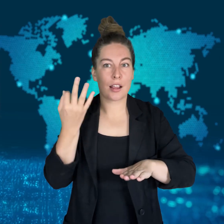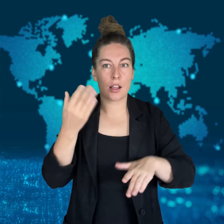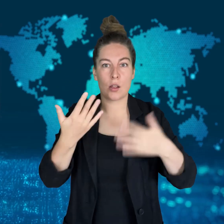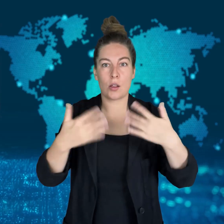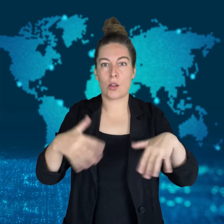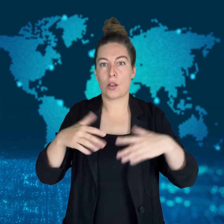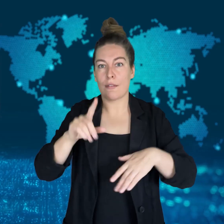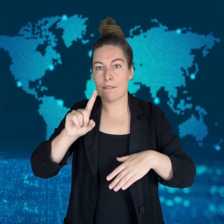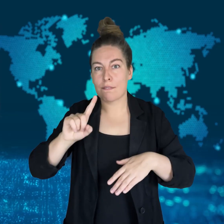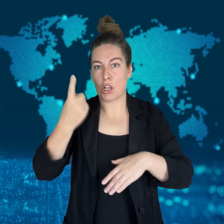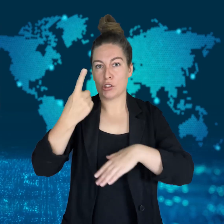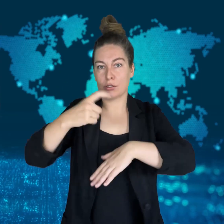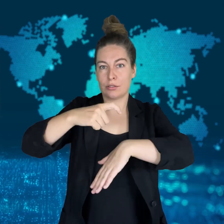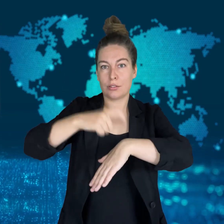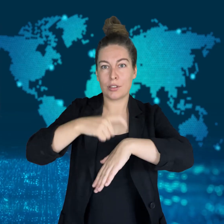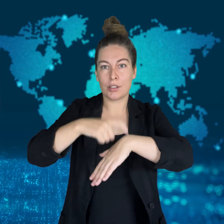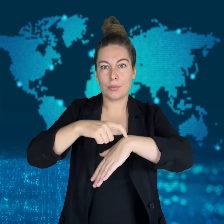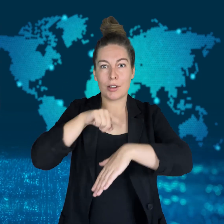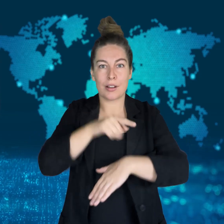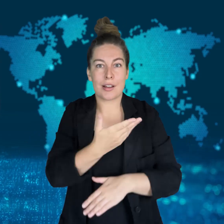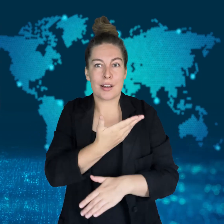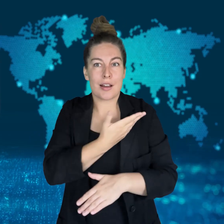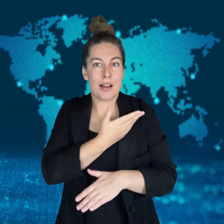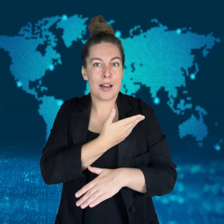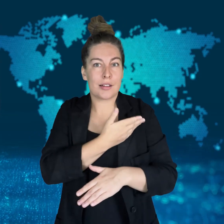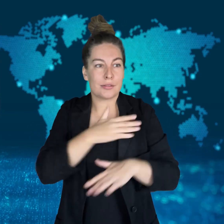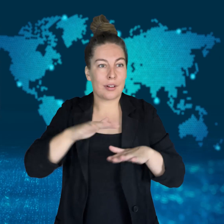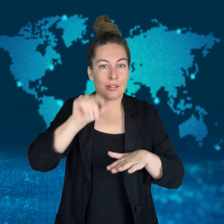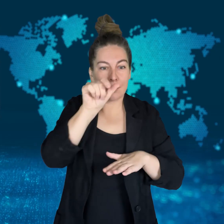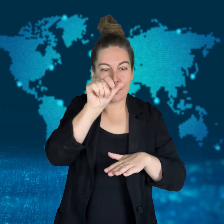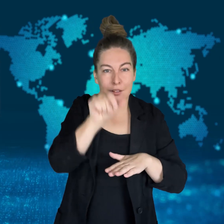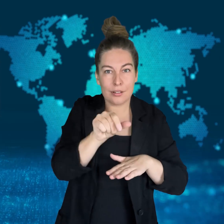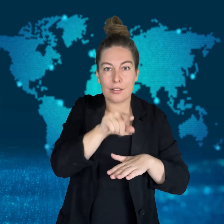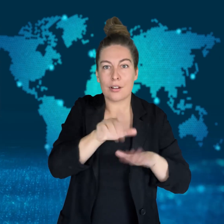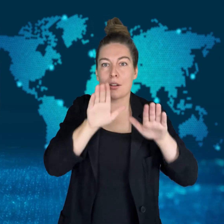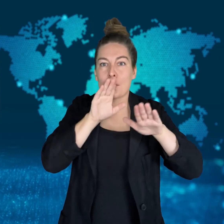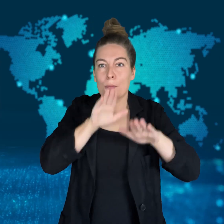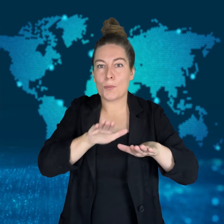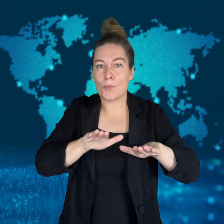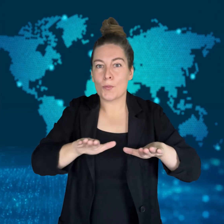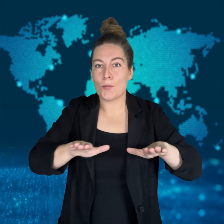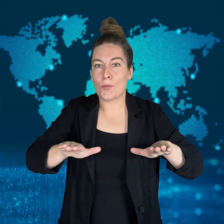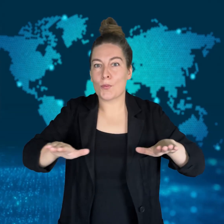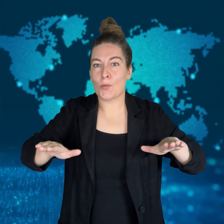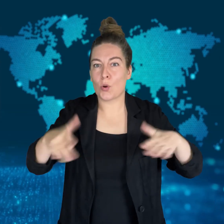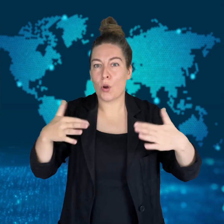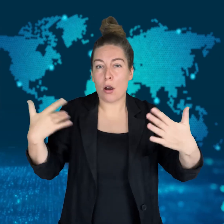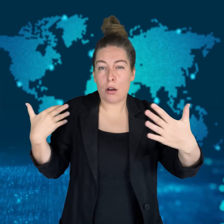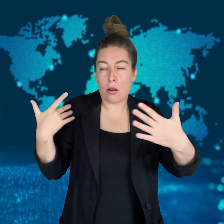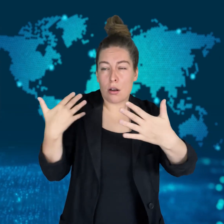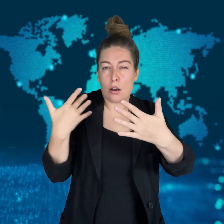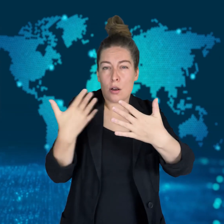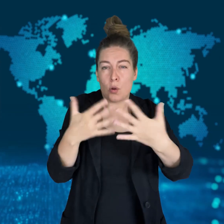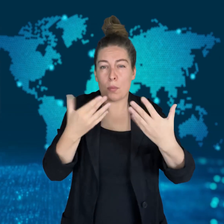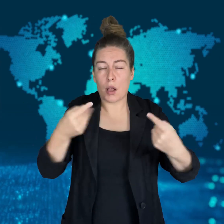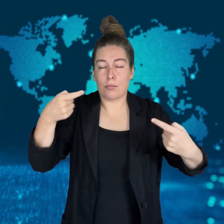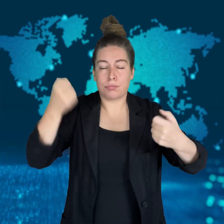Prior to this, Israel has relentlessly bombarded the Gaza Strip